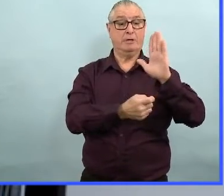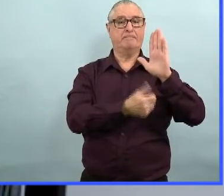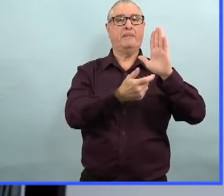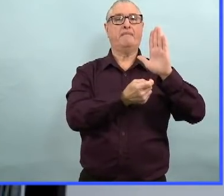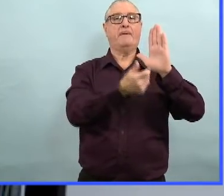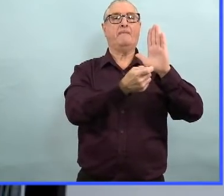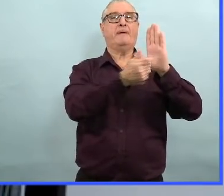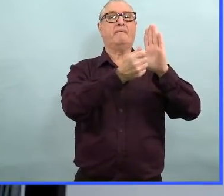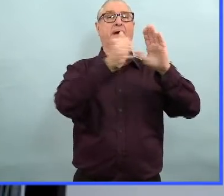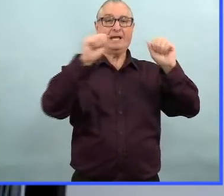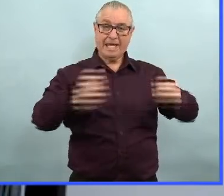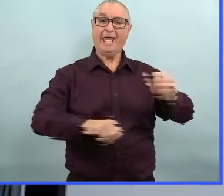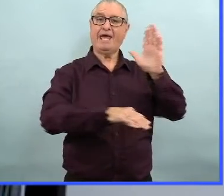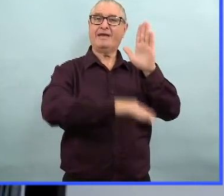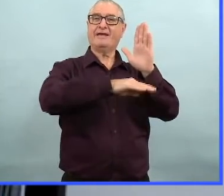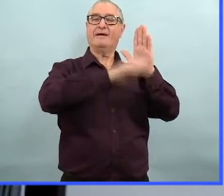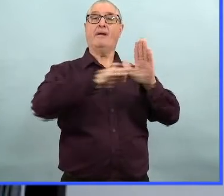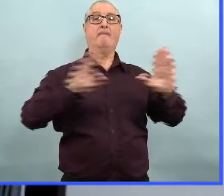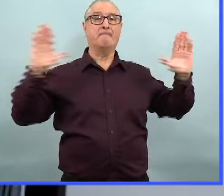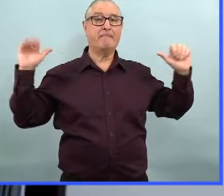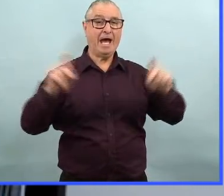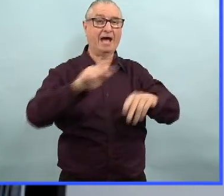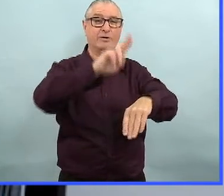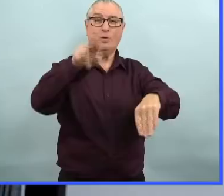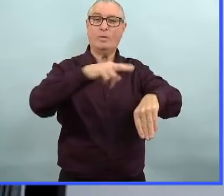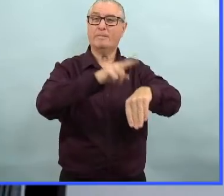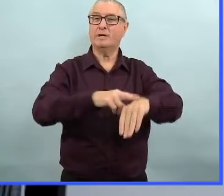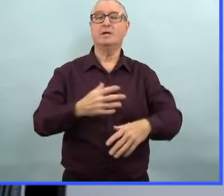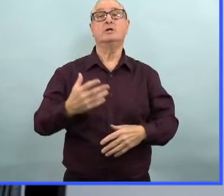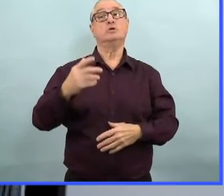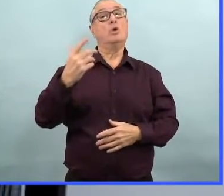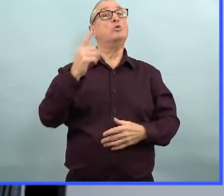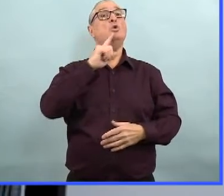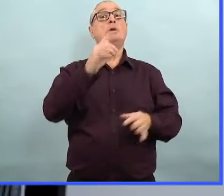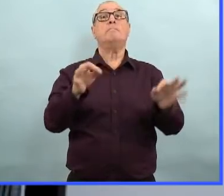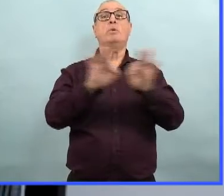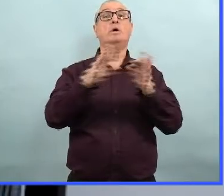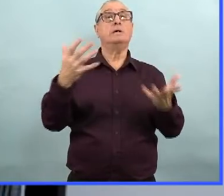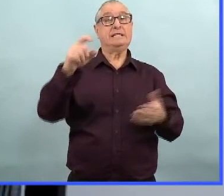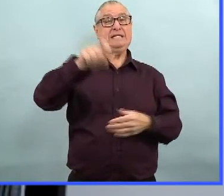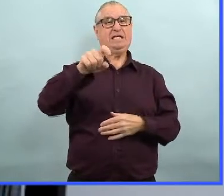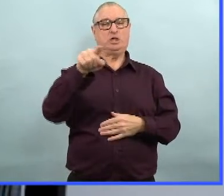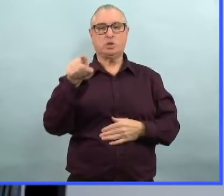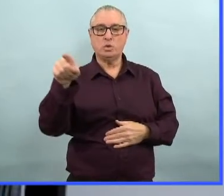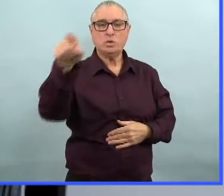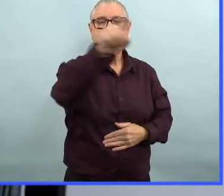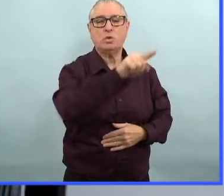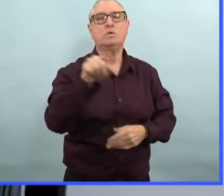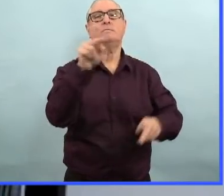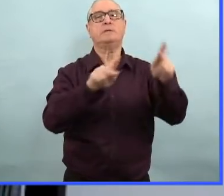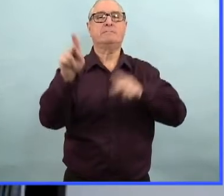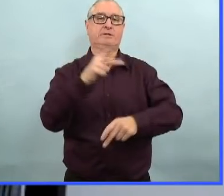even with omicron although this protection has significantly decreased against the infection